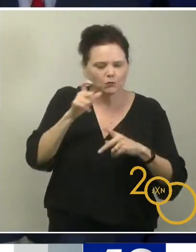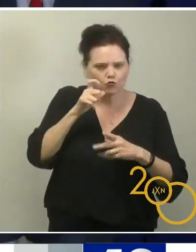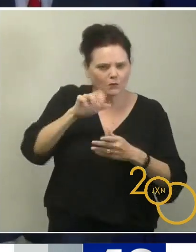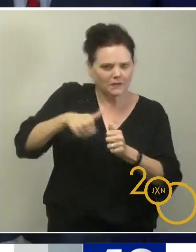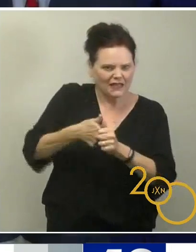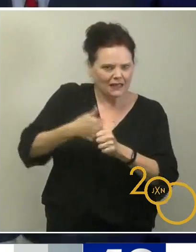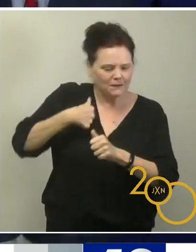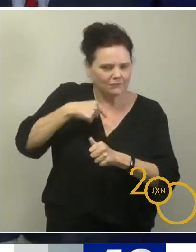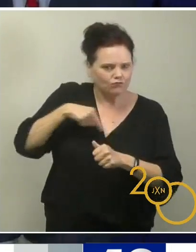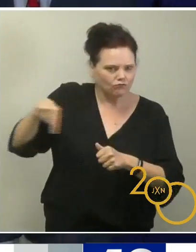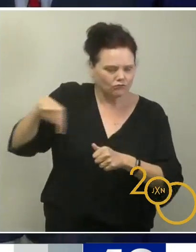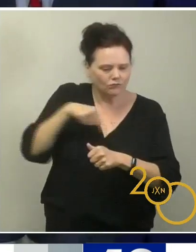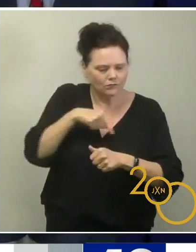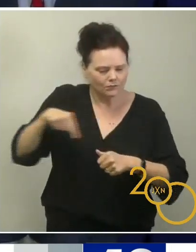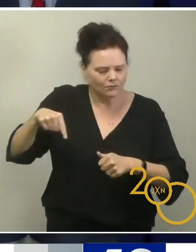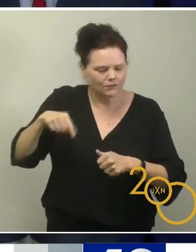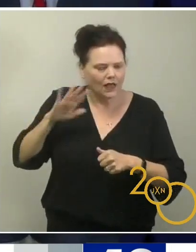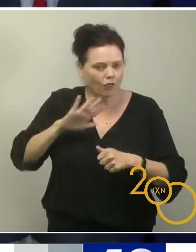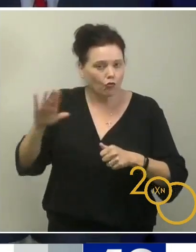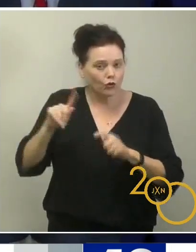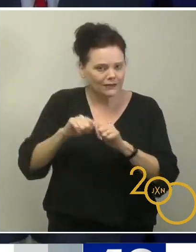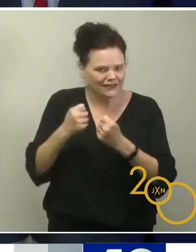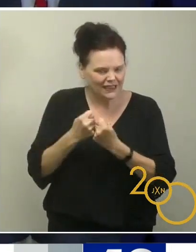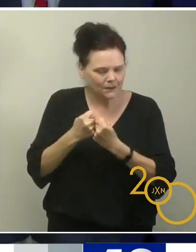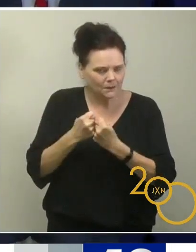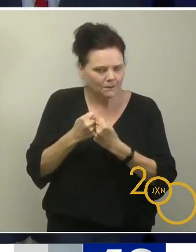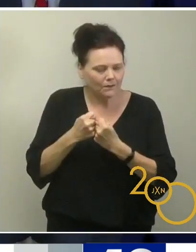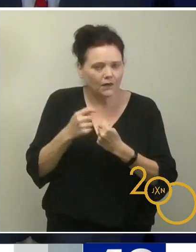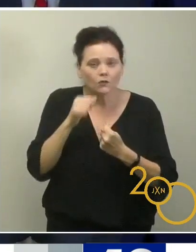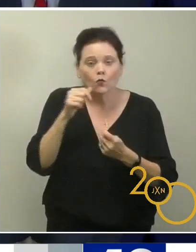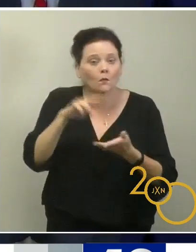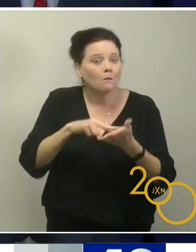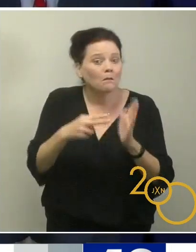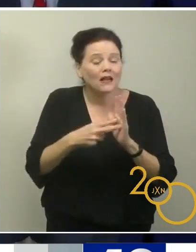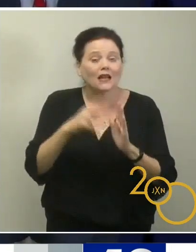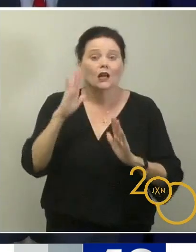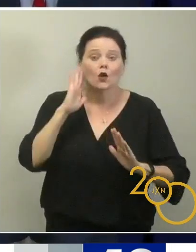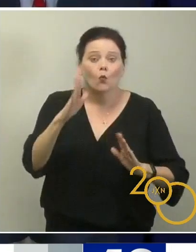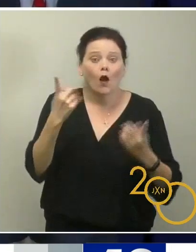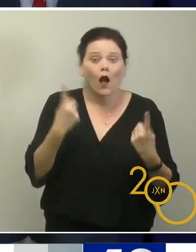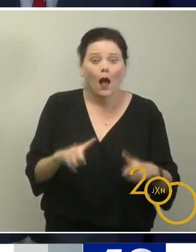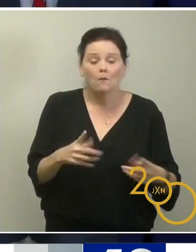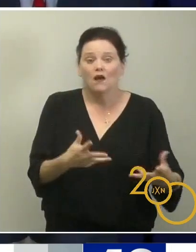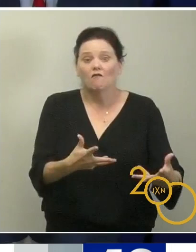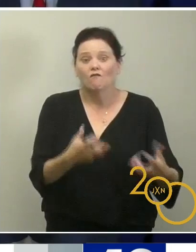RESPONSE TEAM IN ALL OF AMERICA. IF I HAD TO GO TO BATTLE WITH RESPECT TO THIS ISSUE WITH ANY GROUP, IT'S A PEOPLE THAT WE